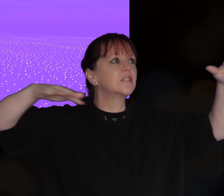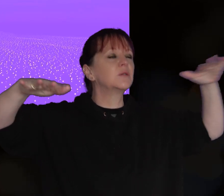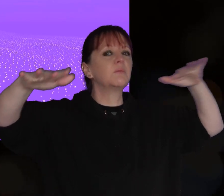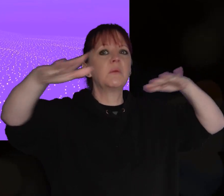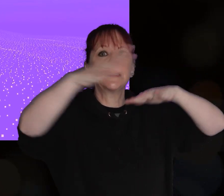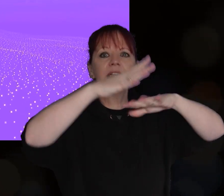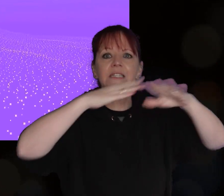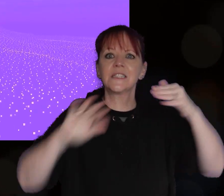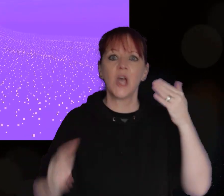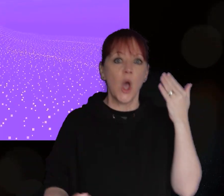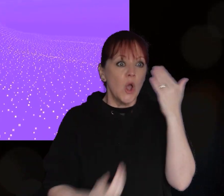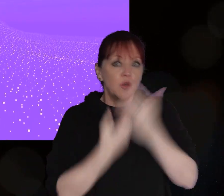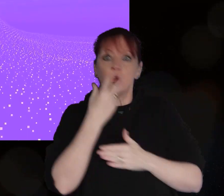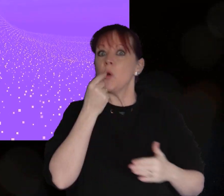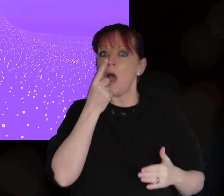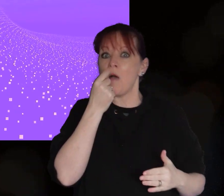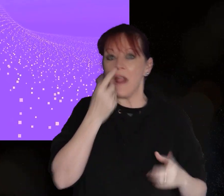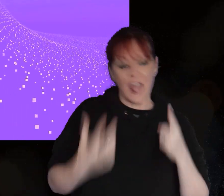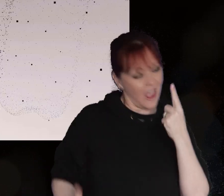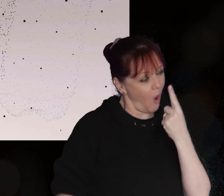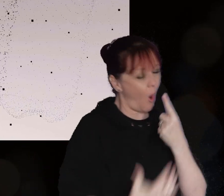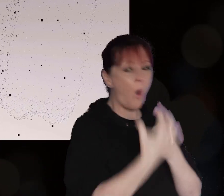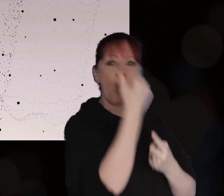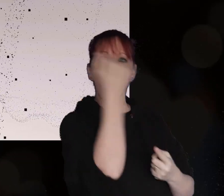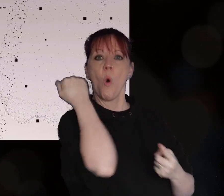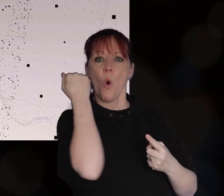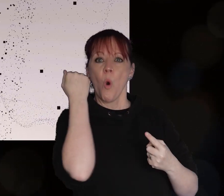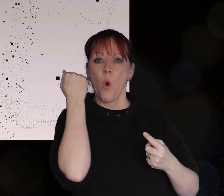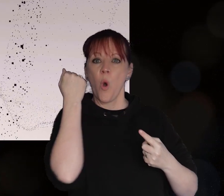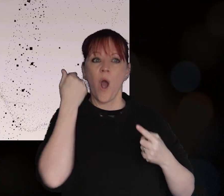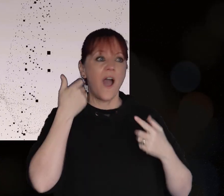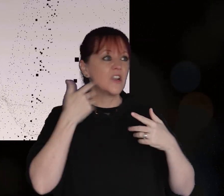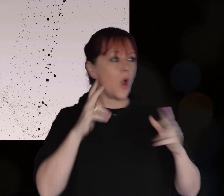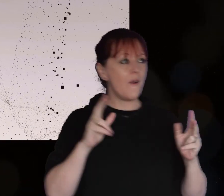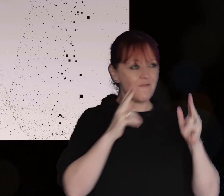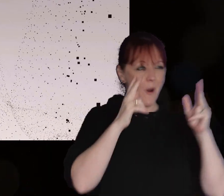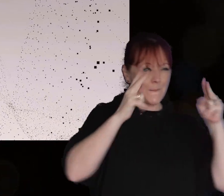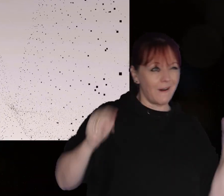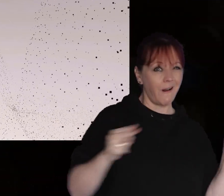A tidal wave approaches over the ocean surface, flying between towering cliffs and ice formations.